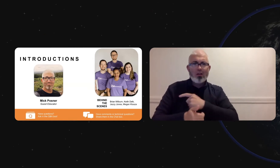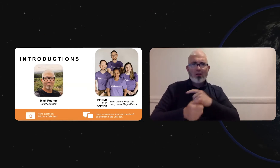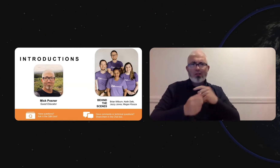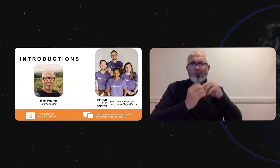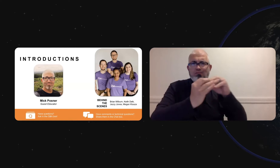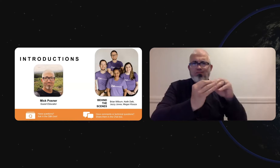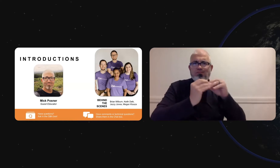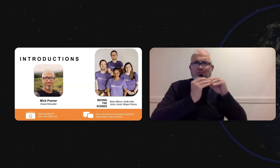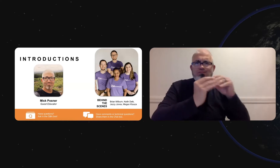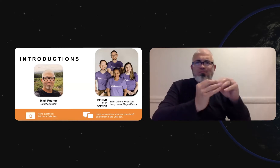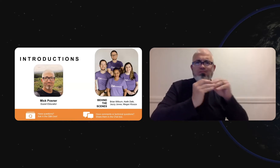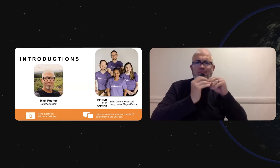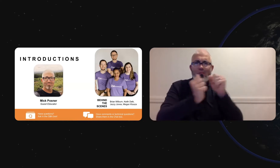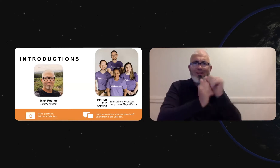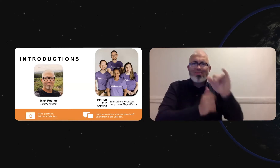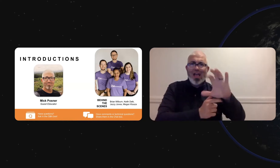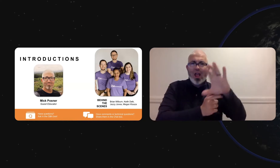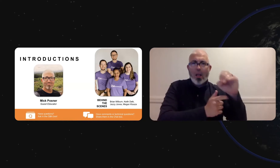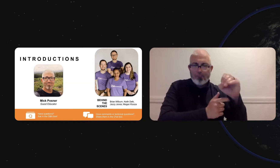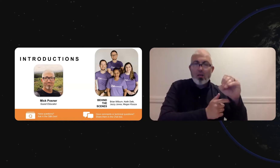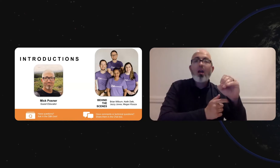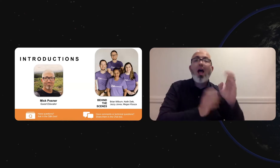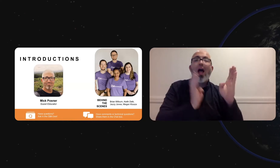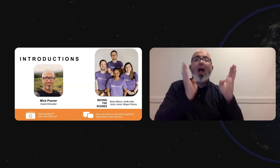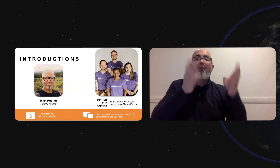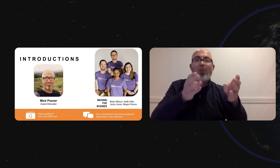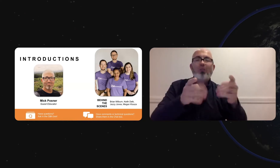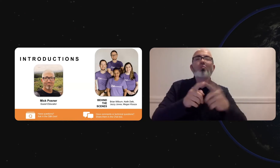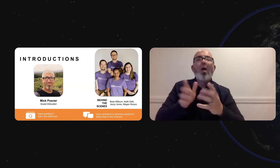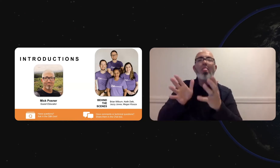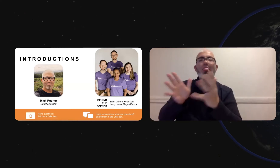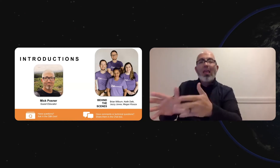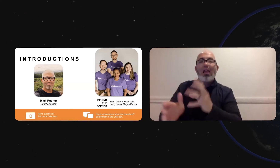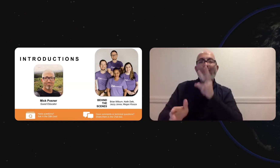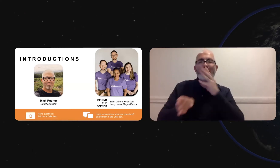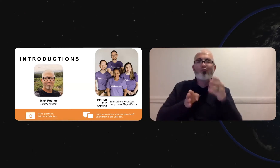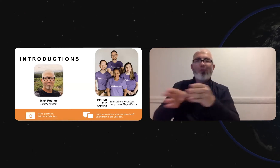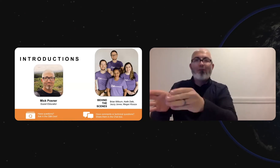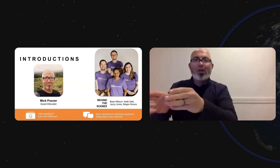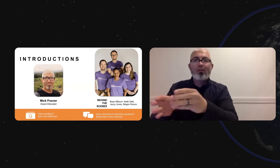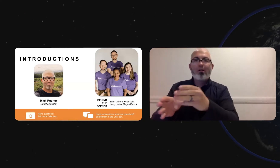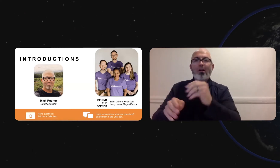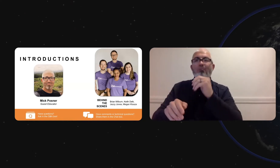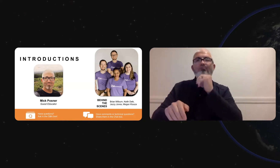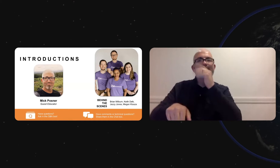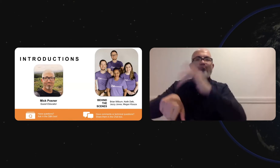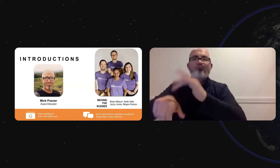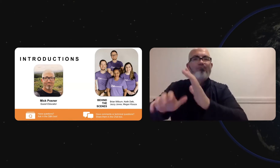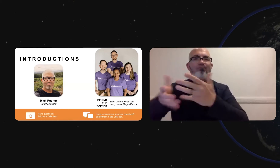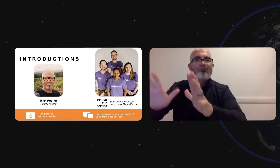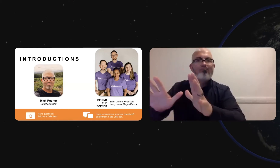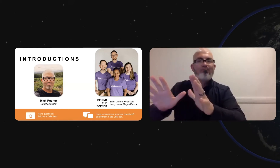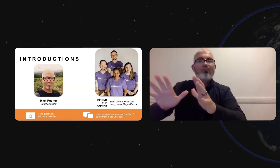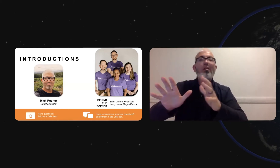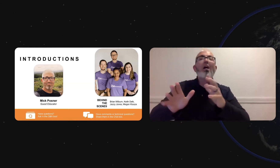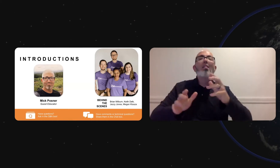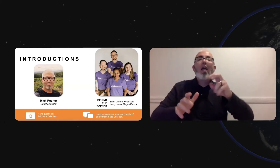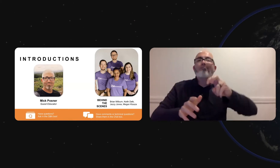The rock climbing group got them not to sell to any companies.